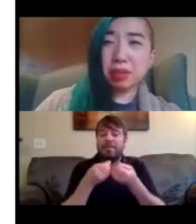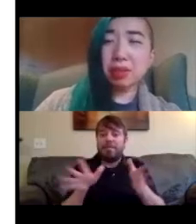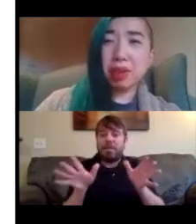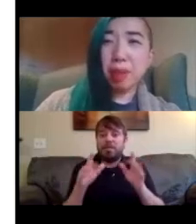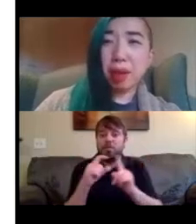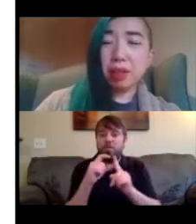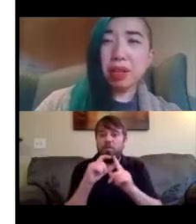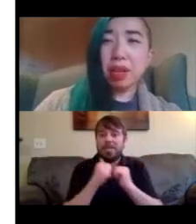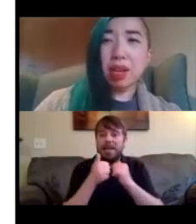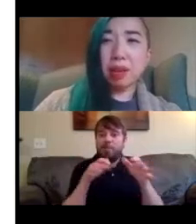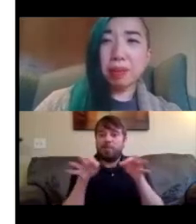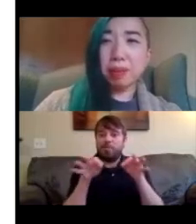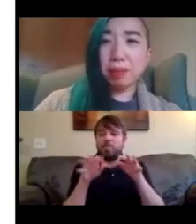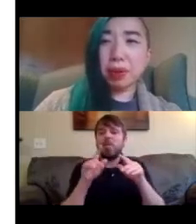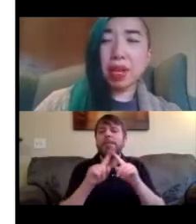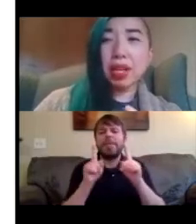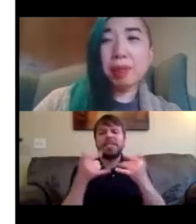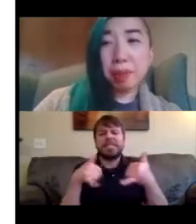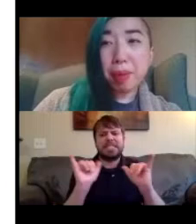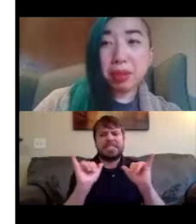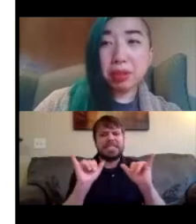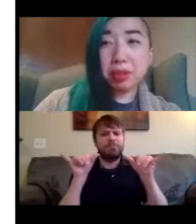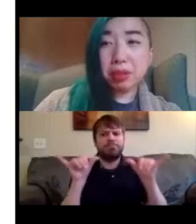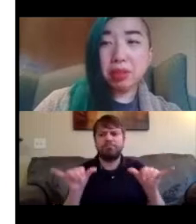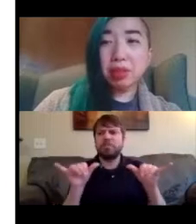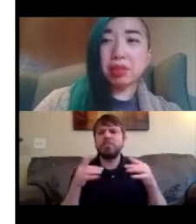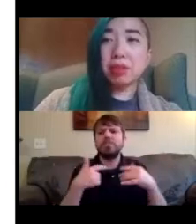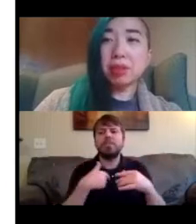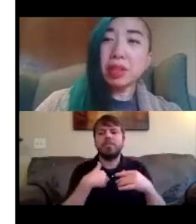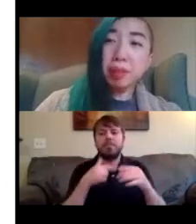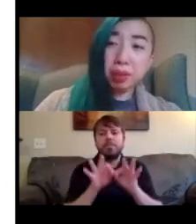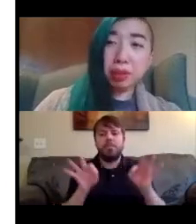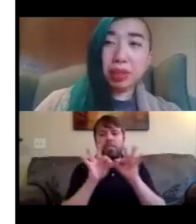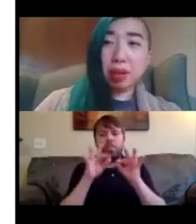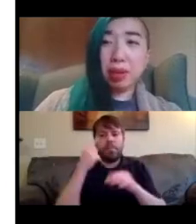to write about, or that I keep coming back to. So I think about ghosts in that way.